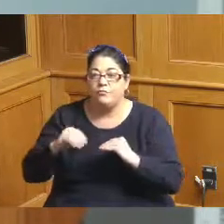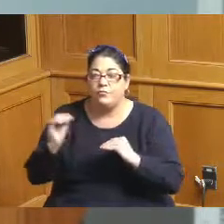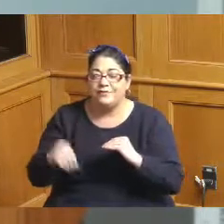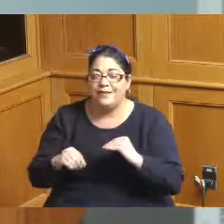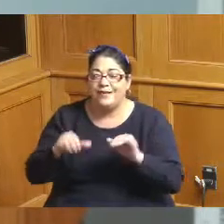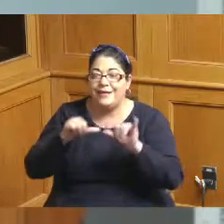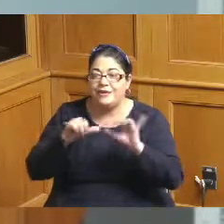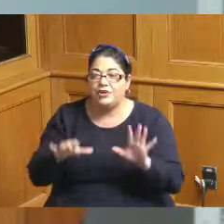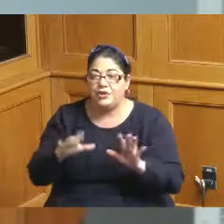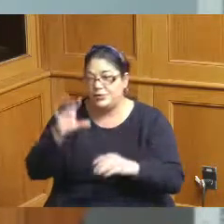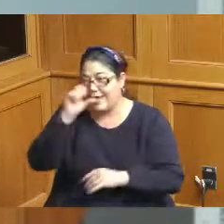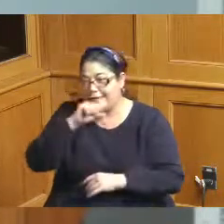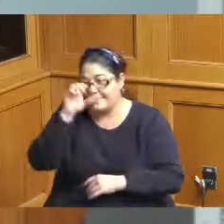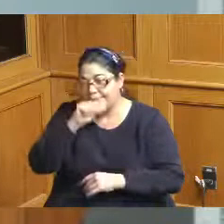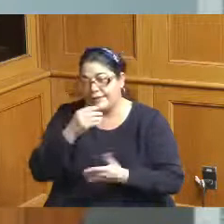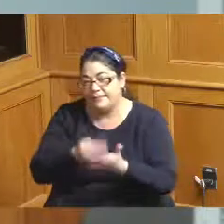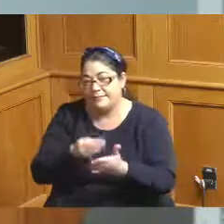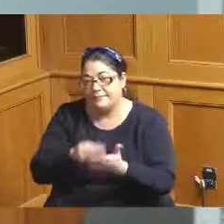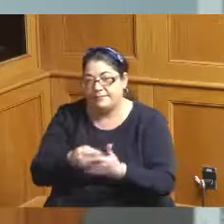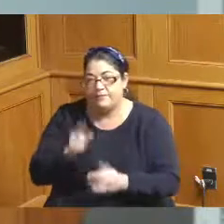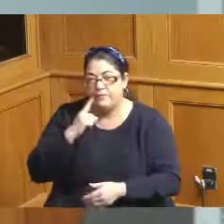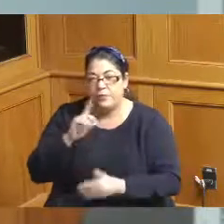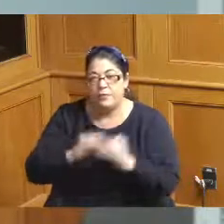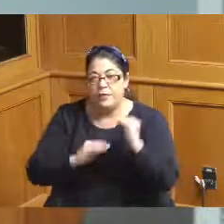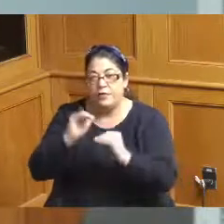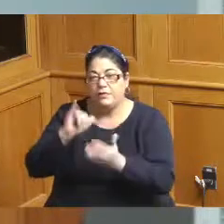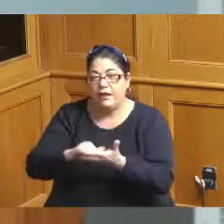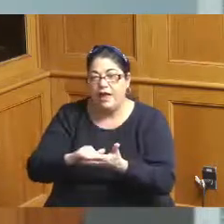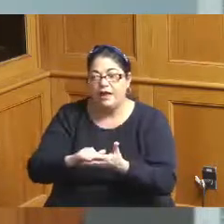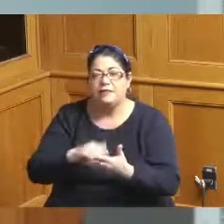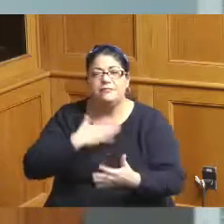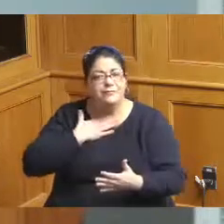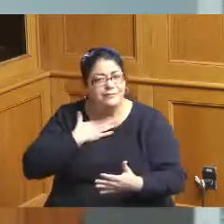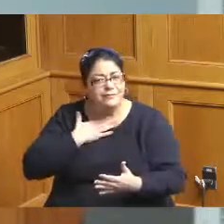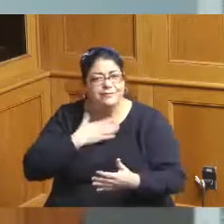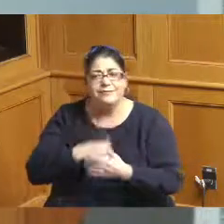when we started digging into that it was for actually reasons yeah